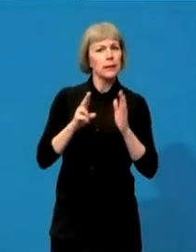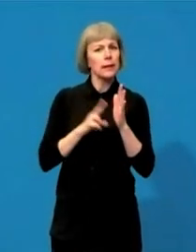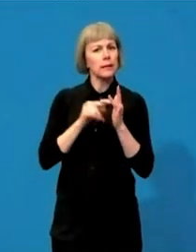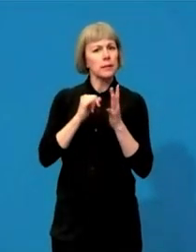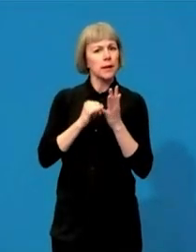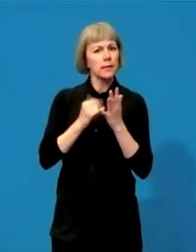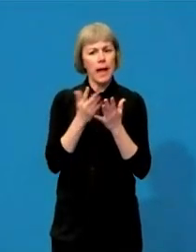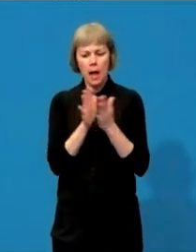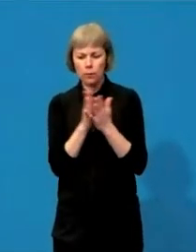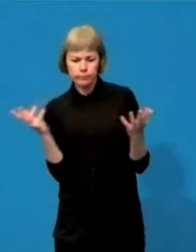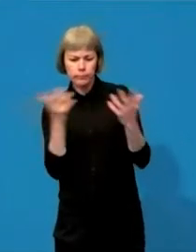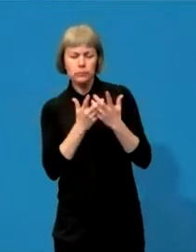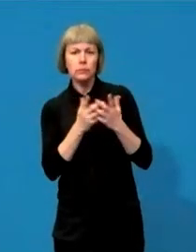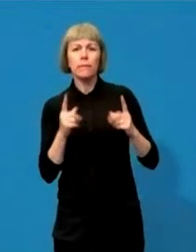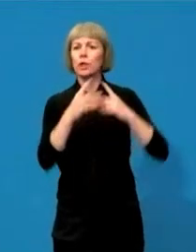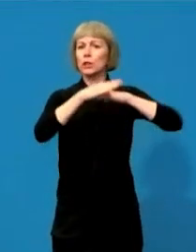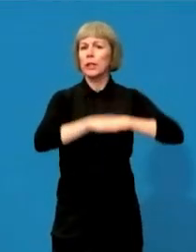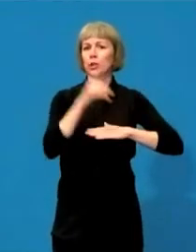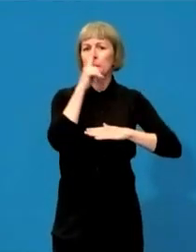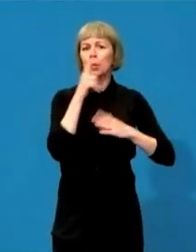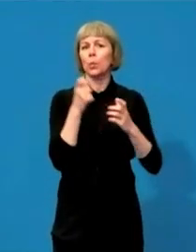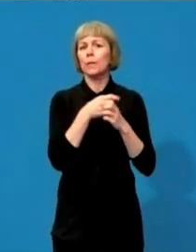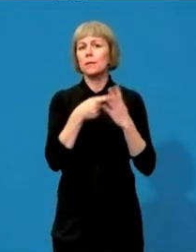people with disability in remote and very remote communities.